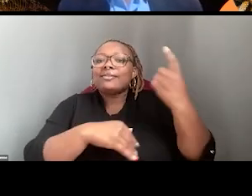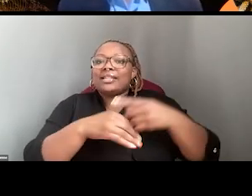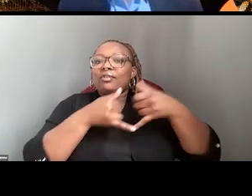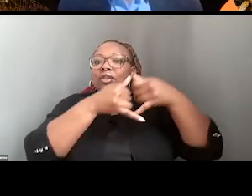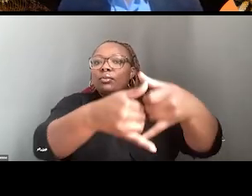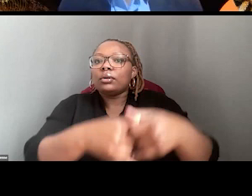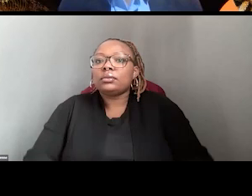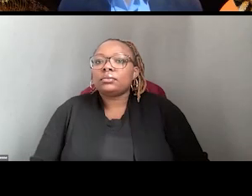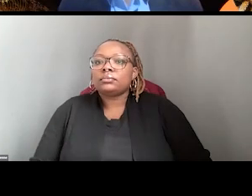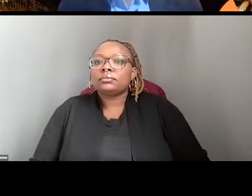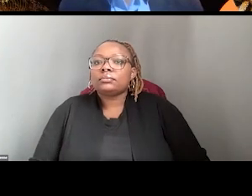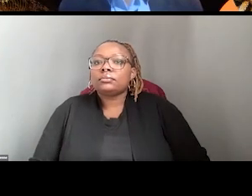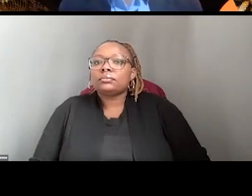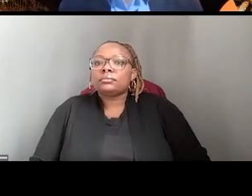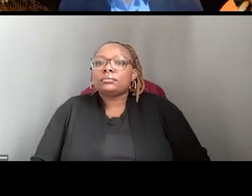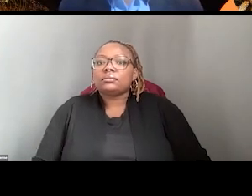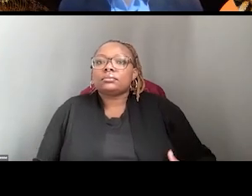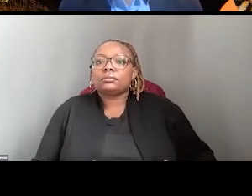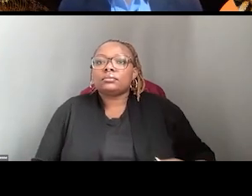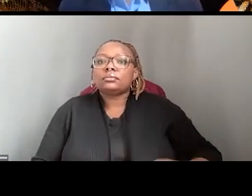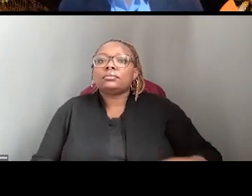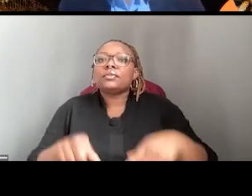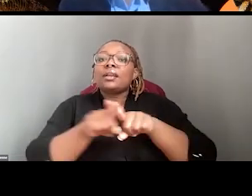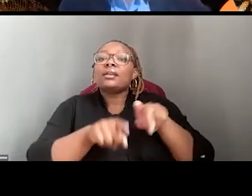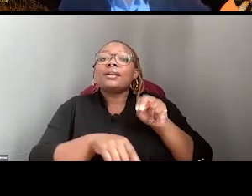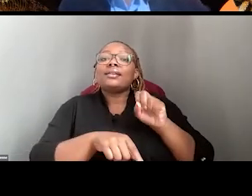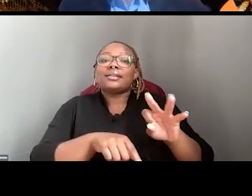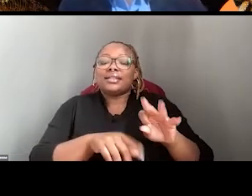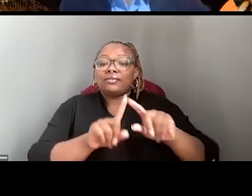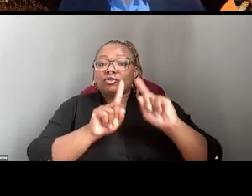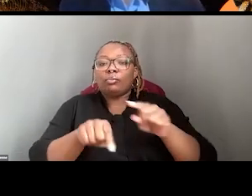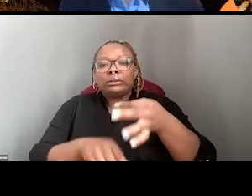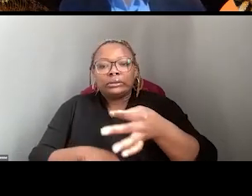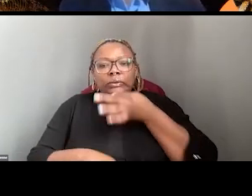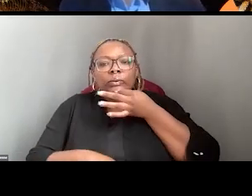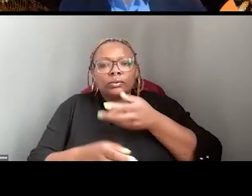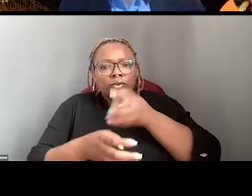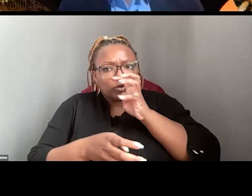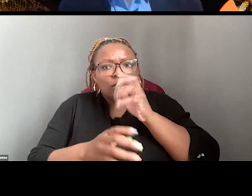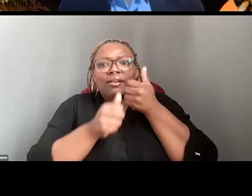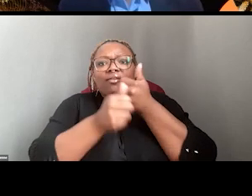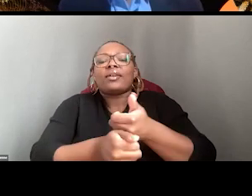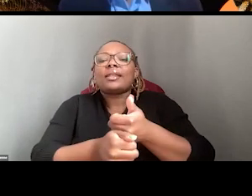NSF takes reporting very seriously. Again, there are a lot of bad things that happen if they are overdue.